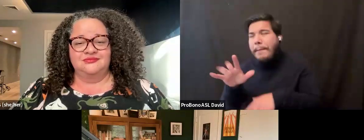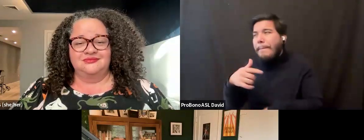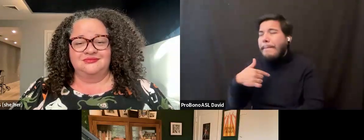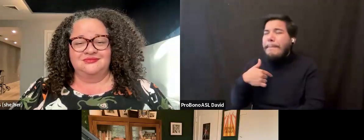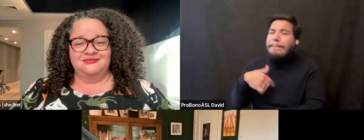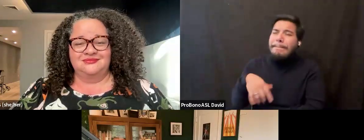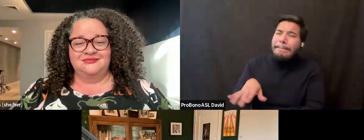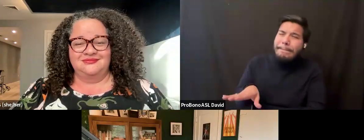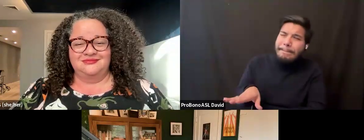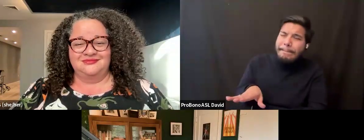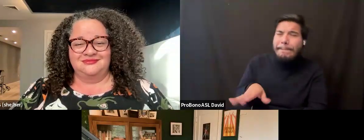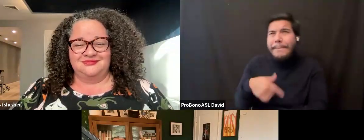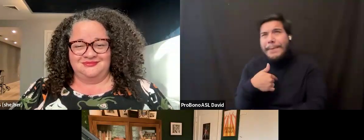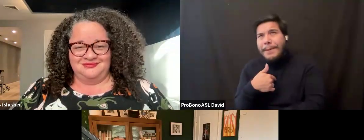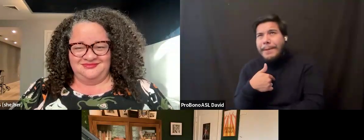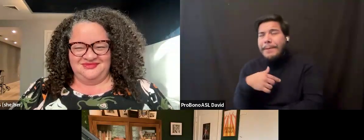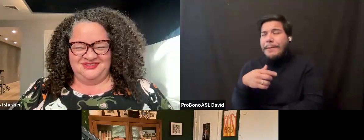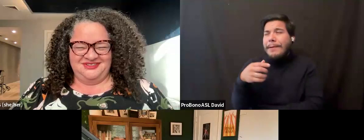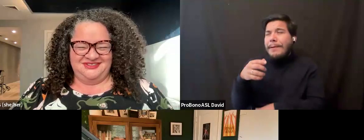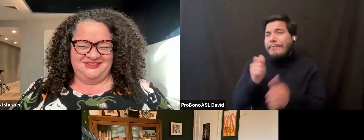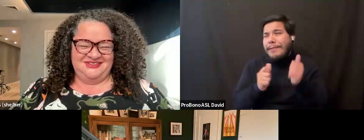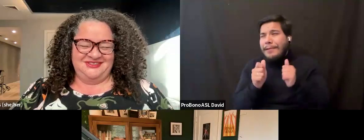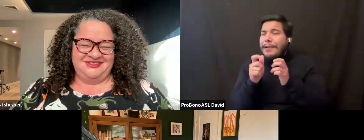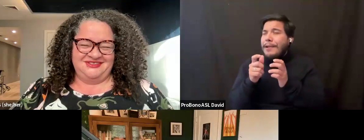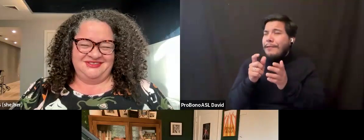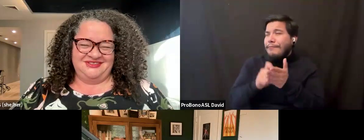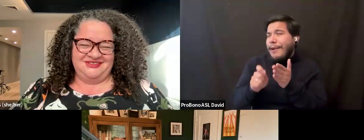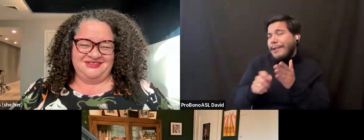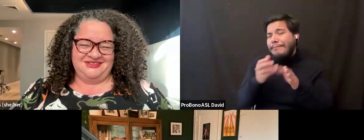The playwriting major would be more than happy to do some screenwriting.